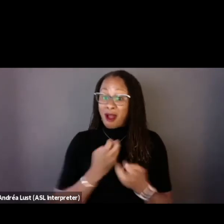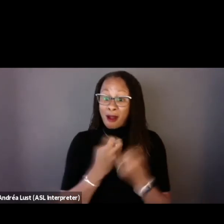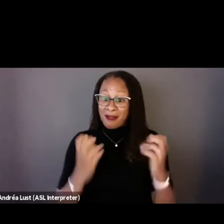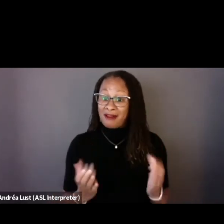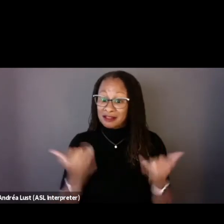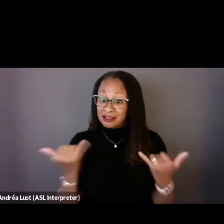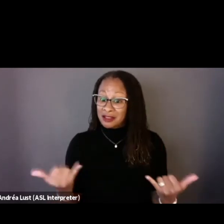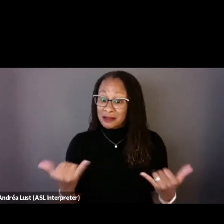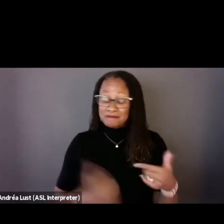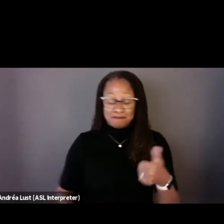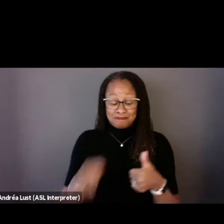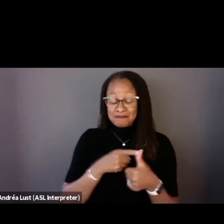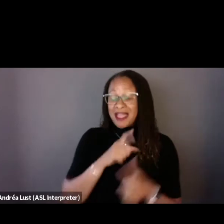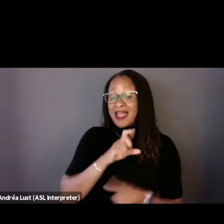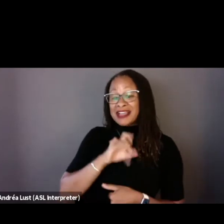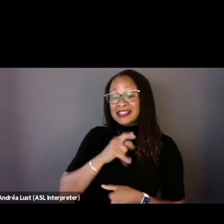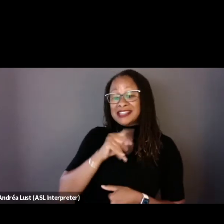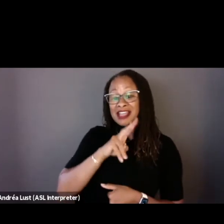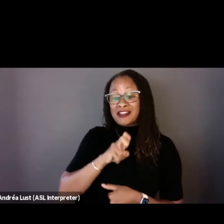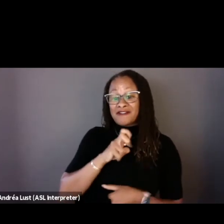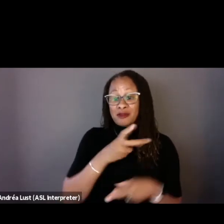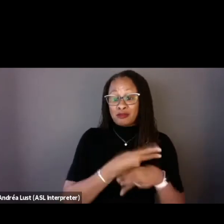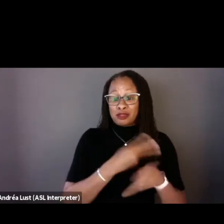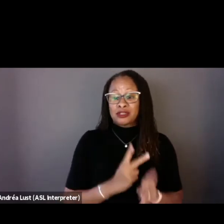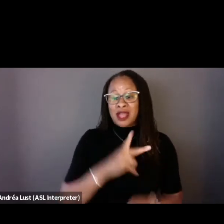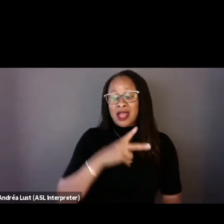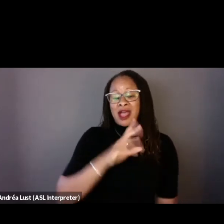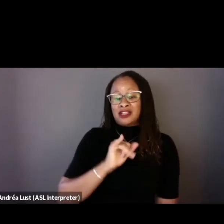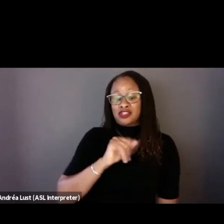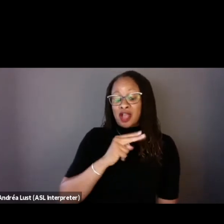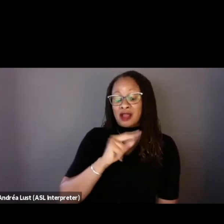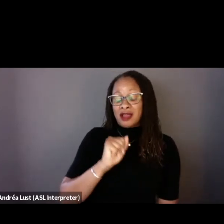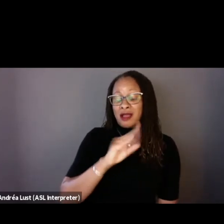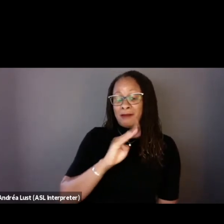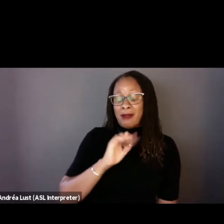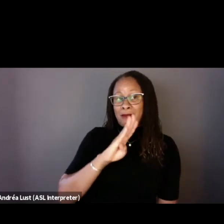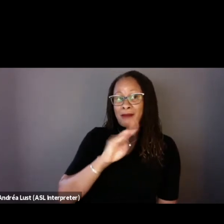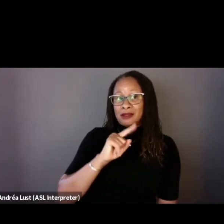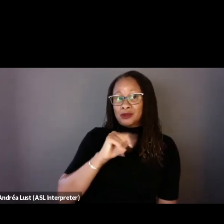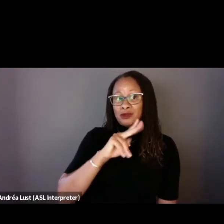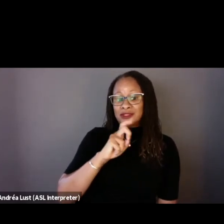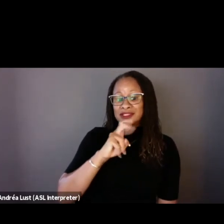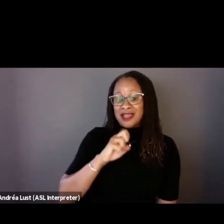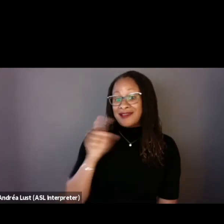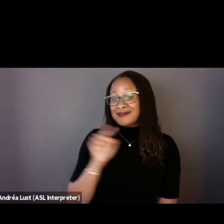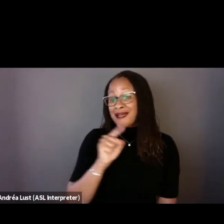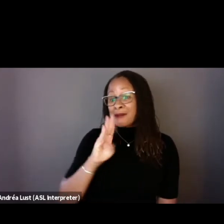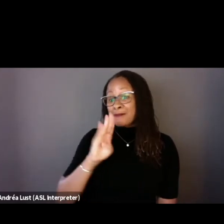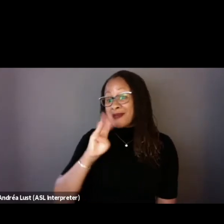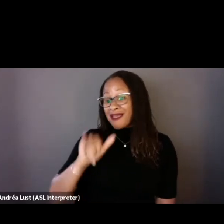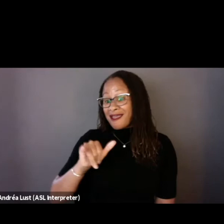Executive producer, Jana Babatunde-Bey, and executive producer and onscreen commentator, Larry Wilmore.